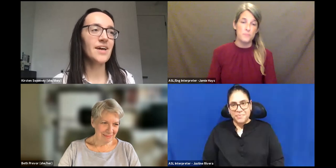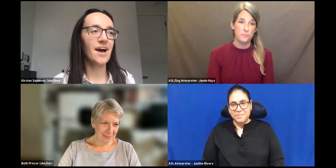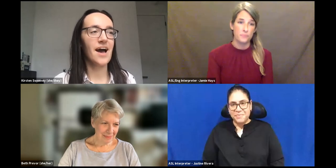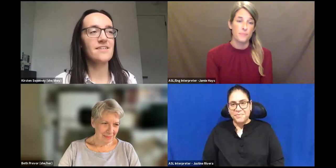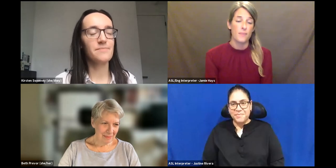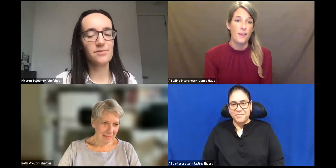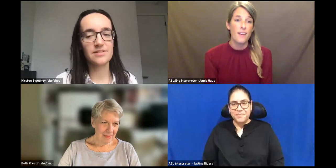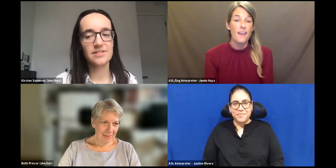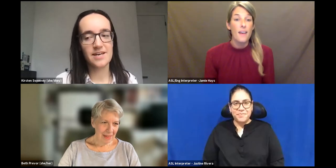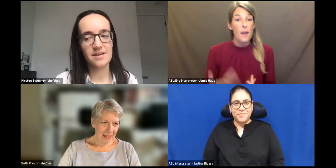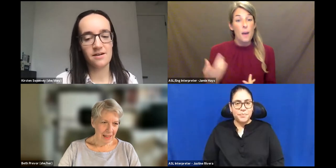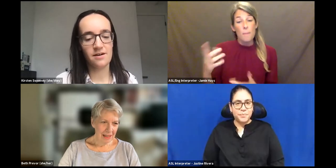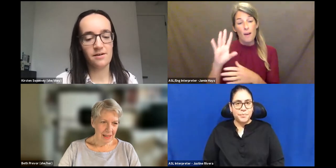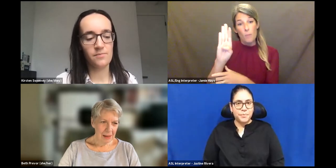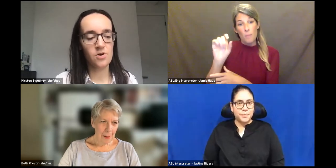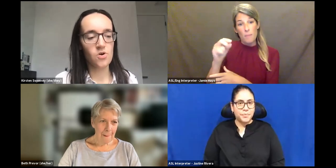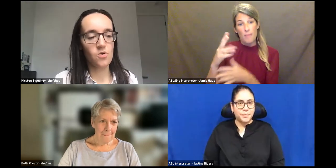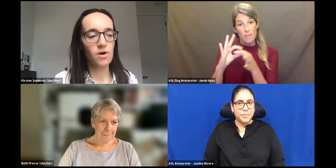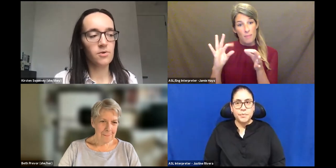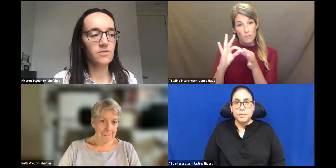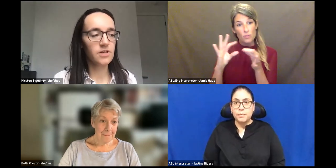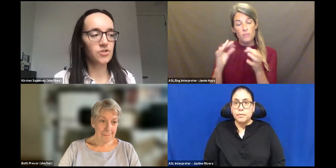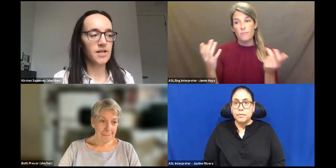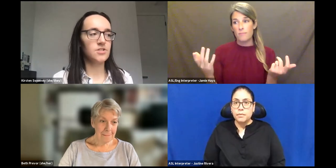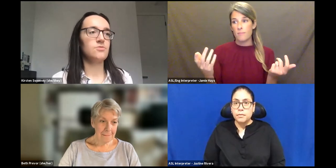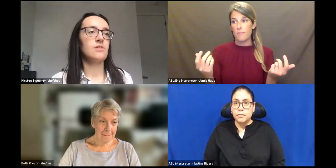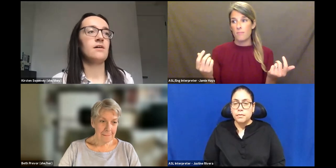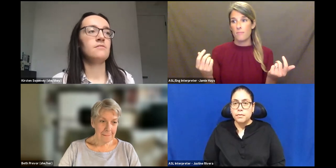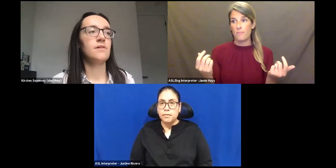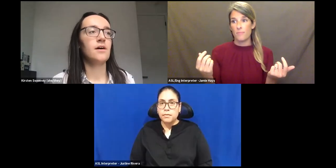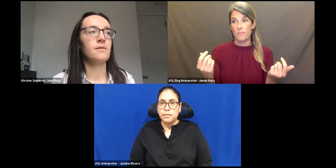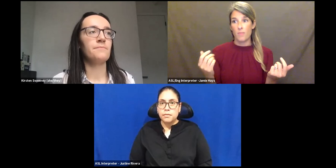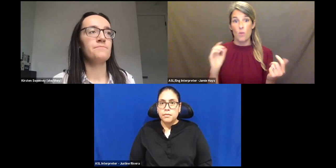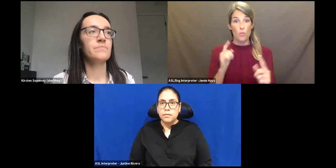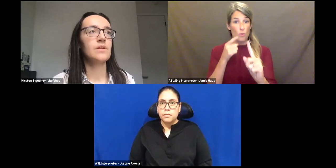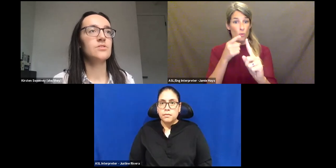yeah, as Beth was saying, what we're really trying to do now is